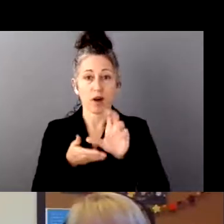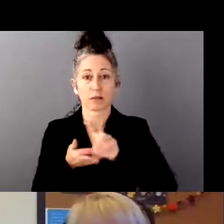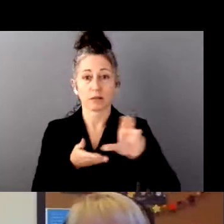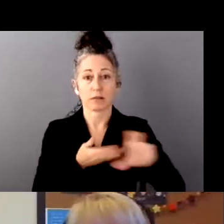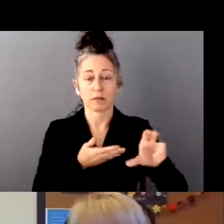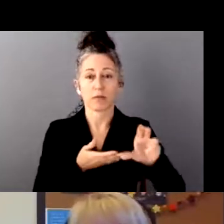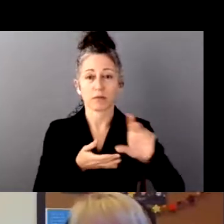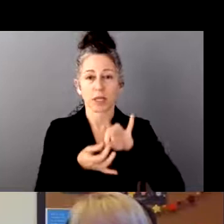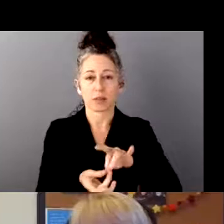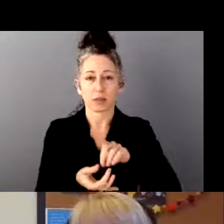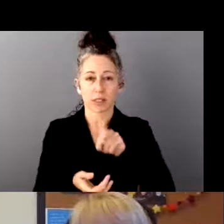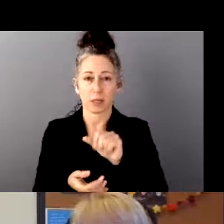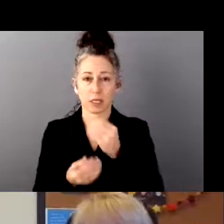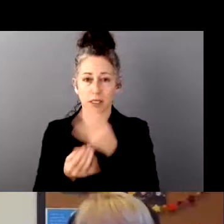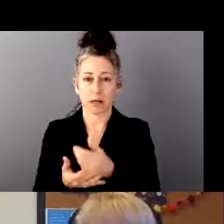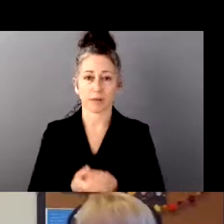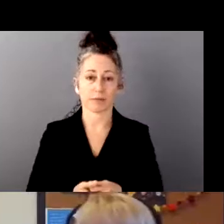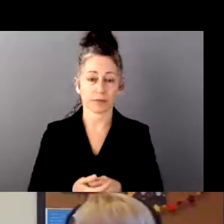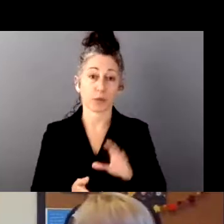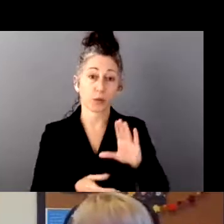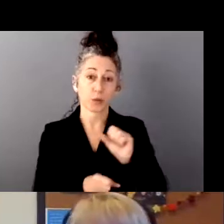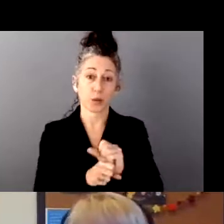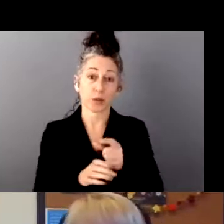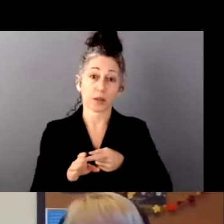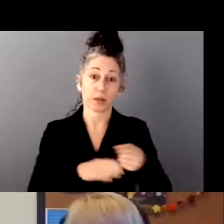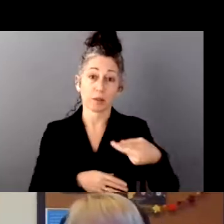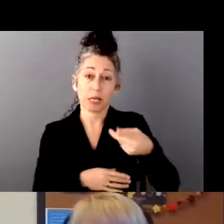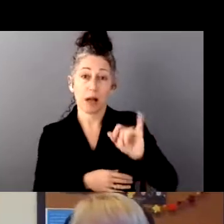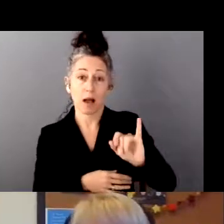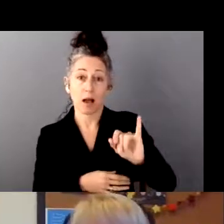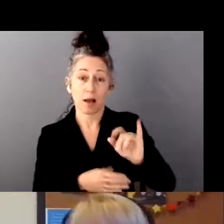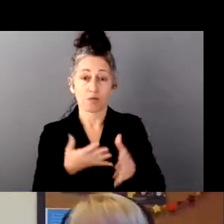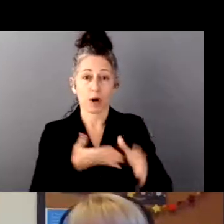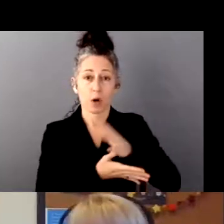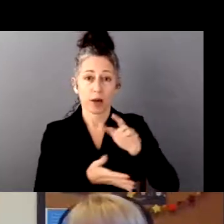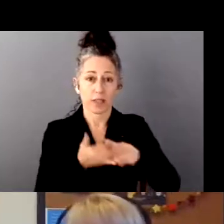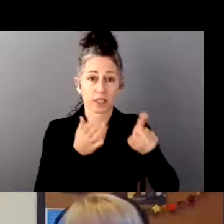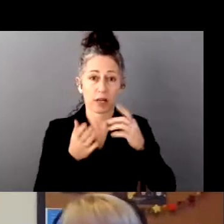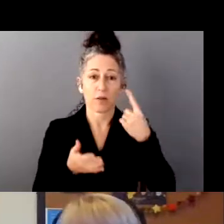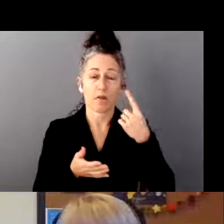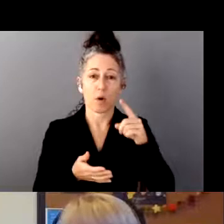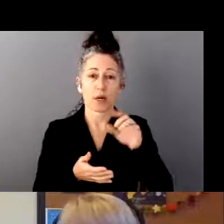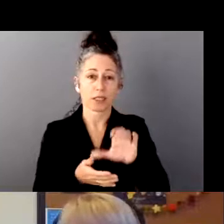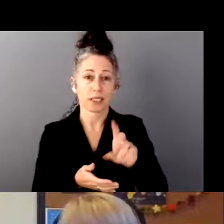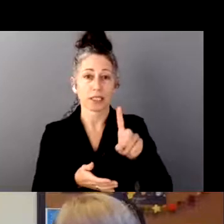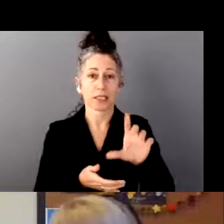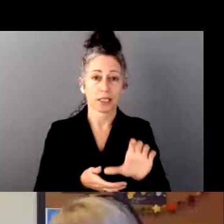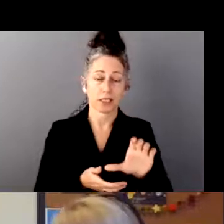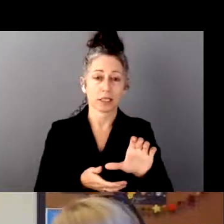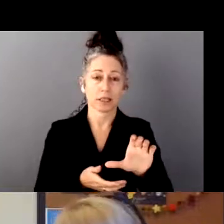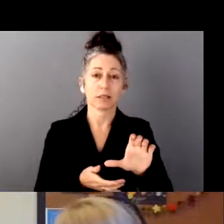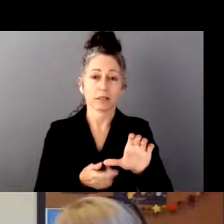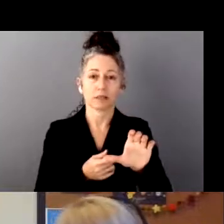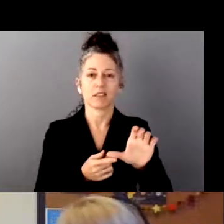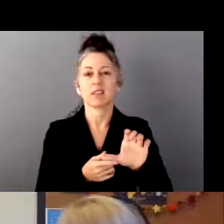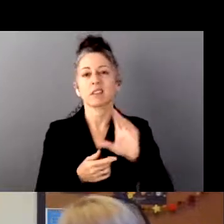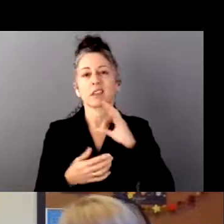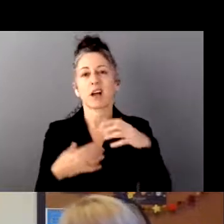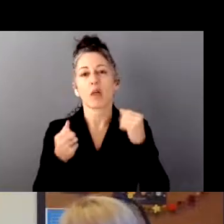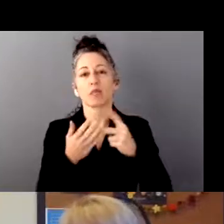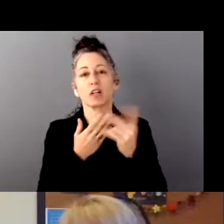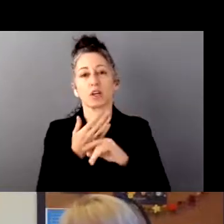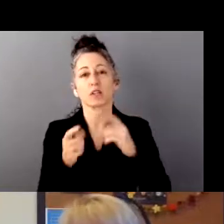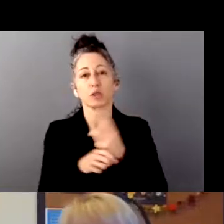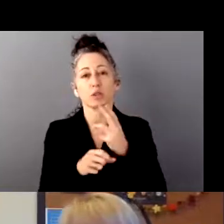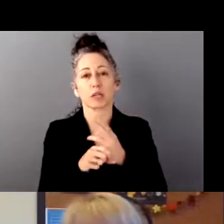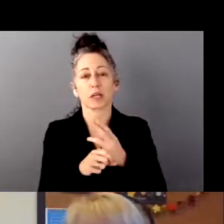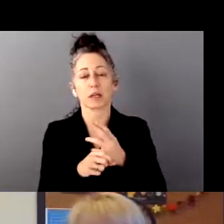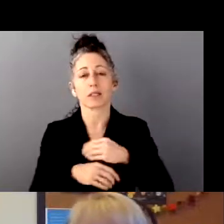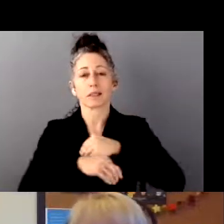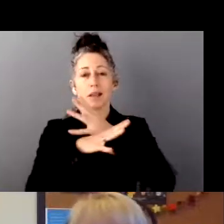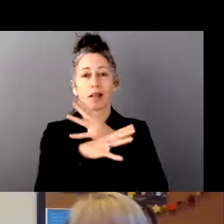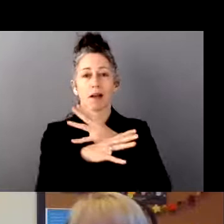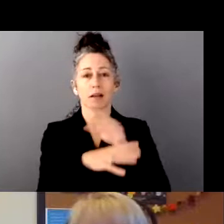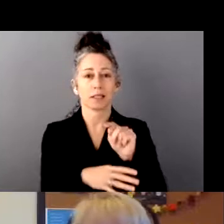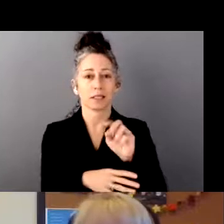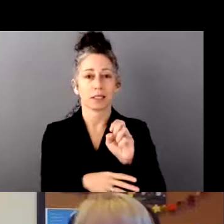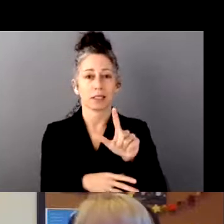disability data. She will draw upon her work as the primary investigator for the CDC funded New Hampshire, to discuss using telework during the pandemic.